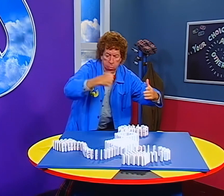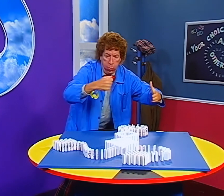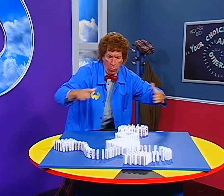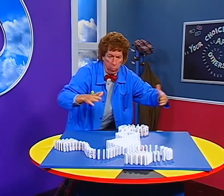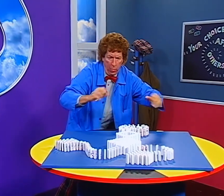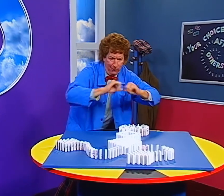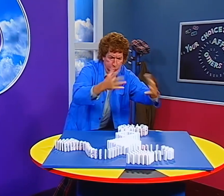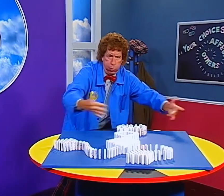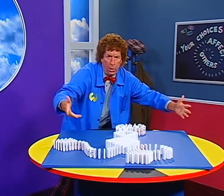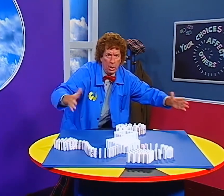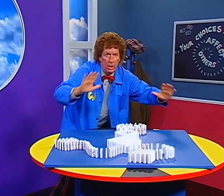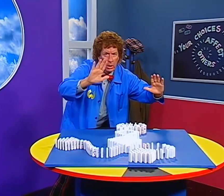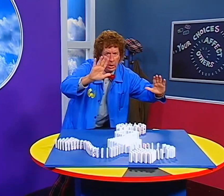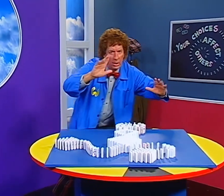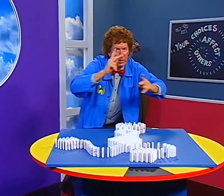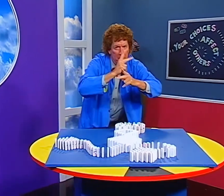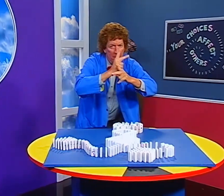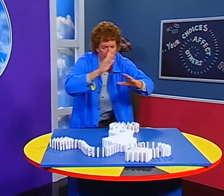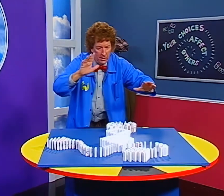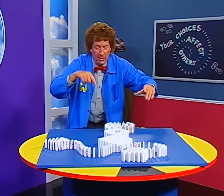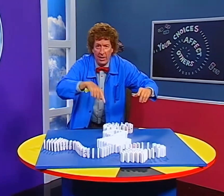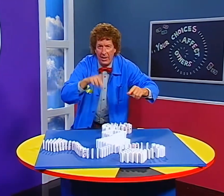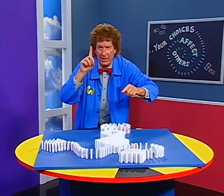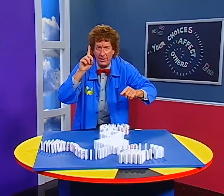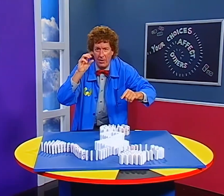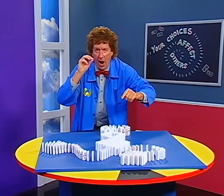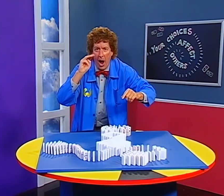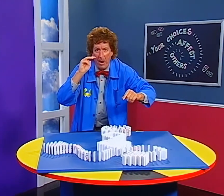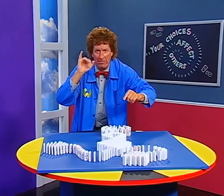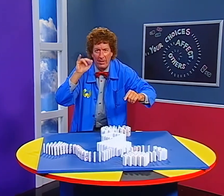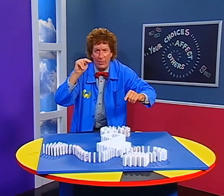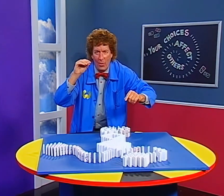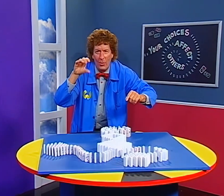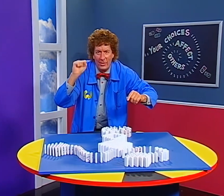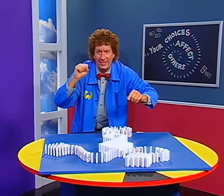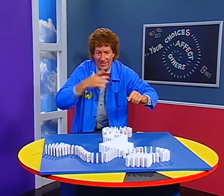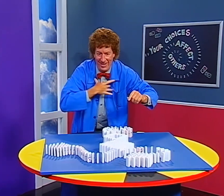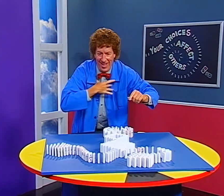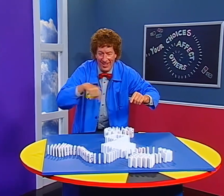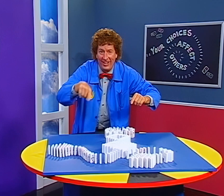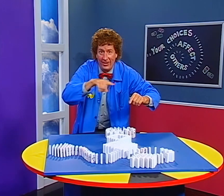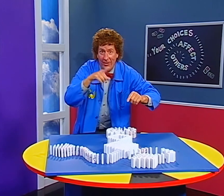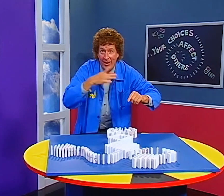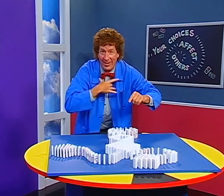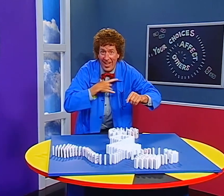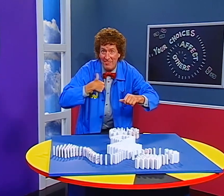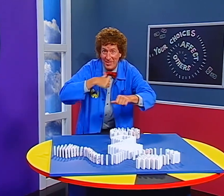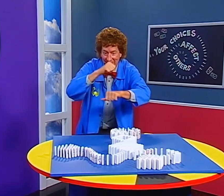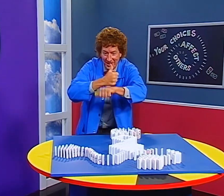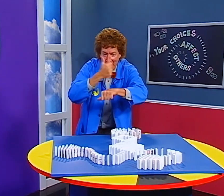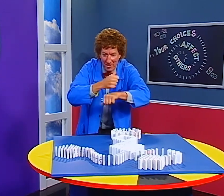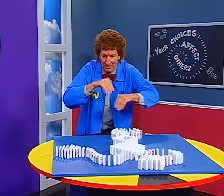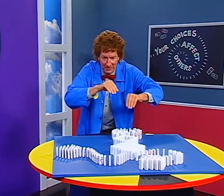WE DON'T WANT TO MOVE THE TABLE AND CAUSE THEM TO FALL OVER. THESE ARE CALLED DOMINOS.